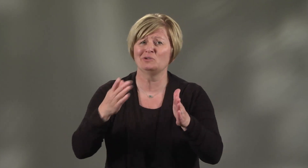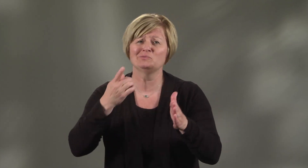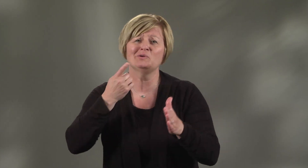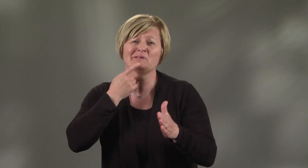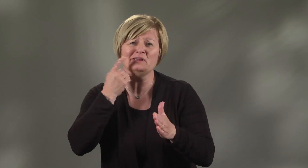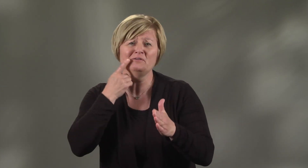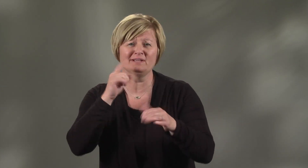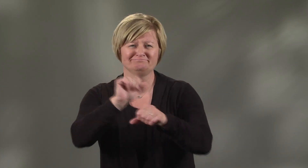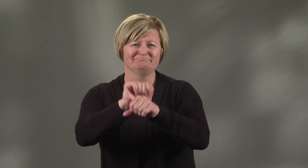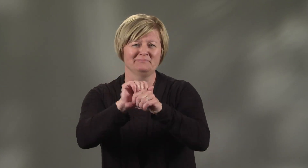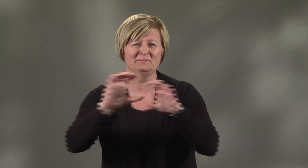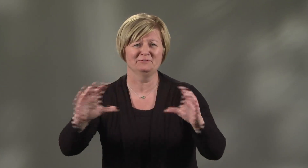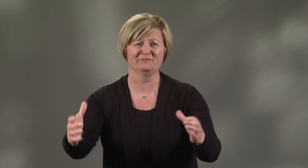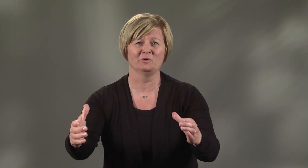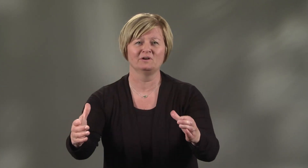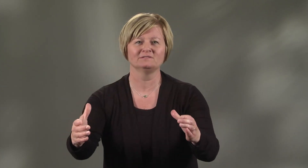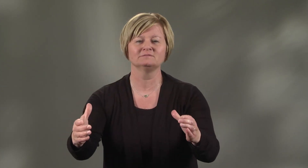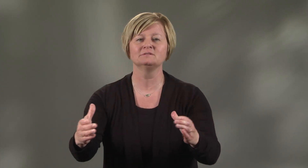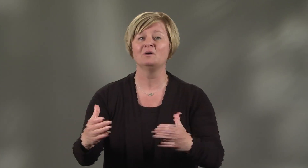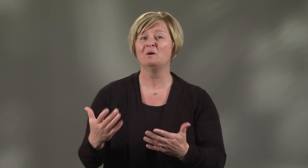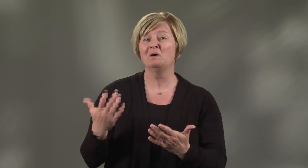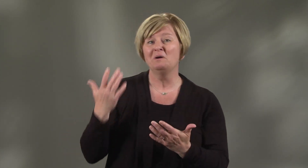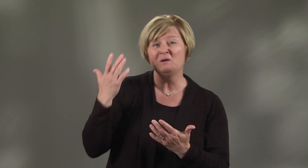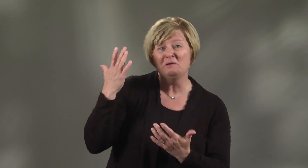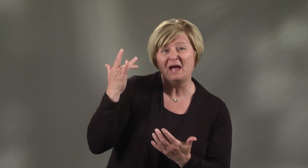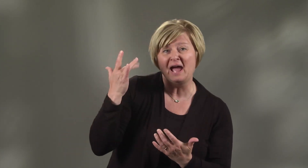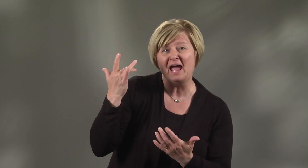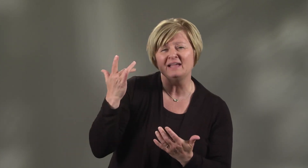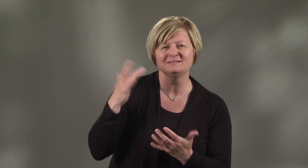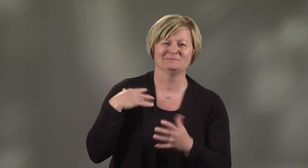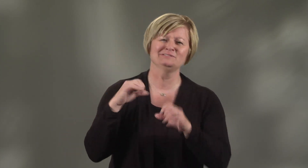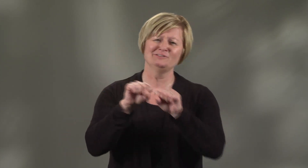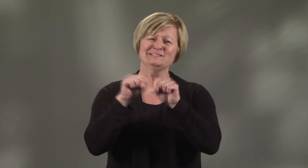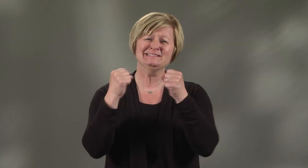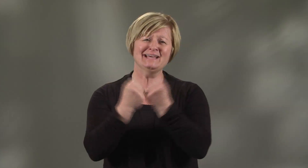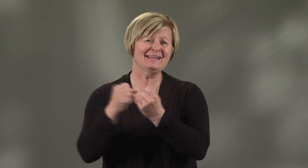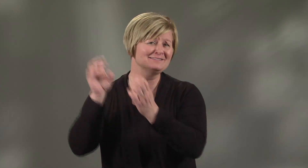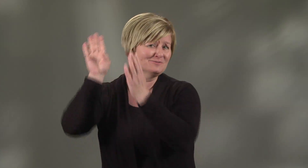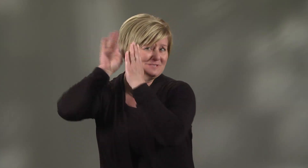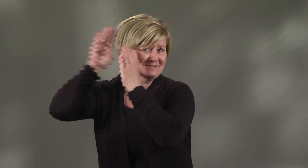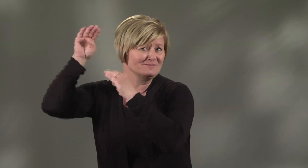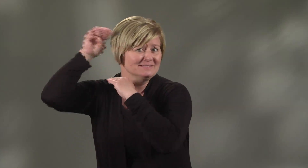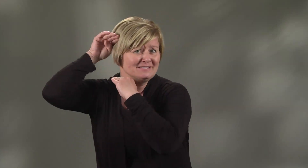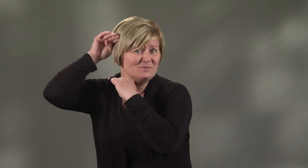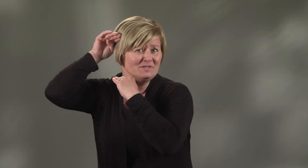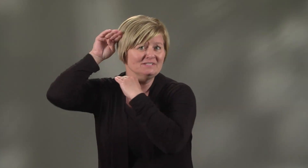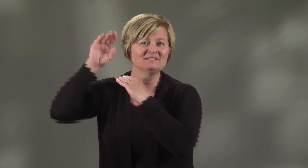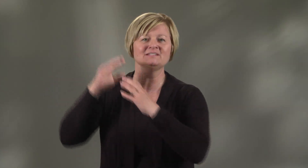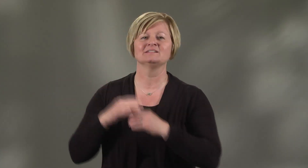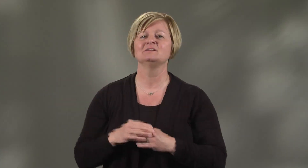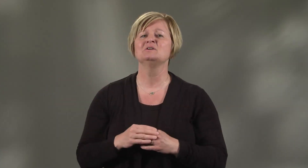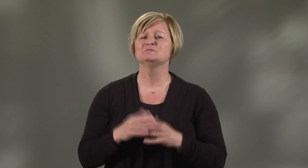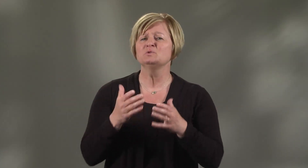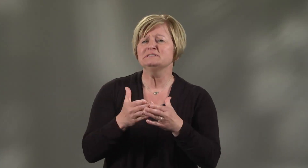than the general hearing labor force. This may be because our society is sound-oriented,